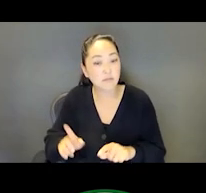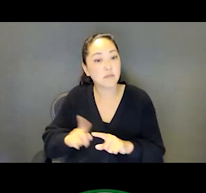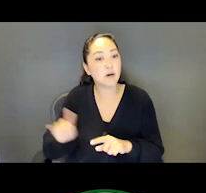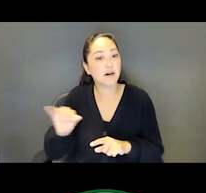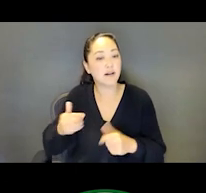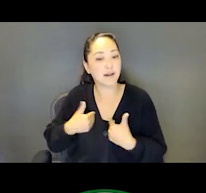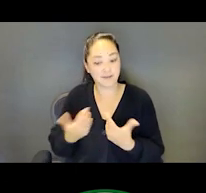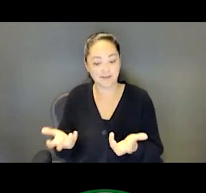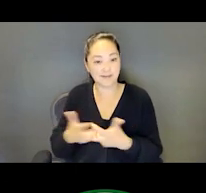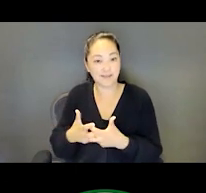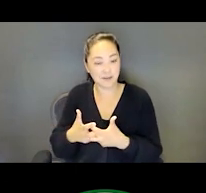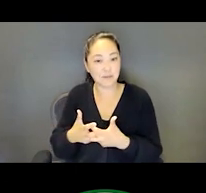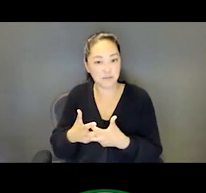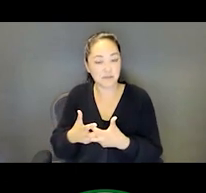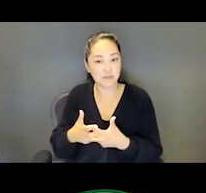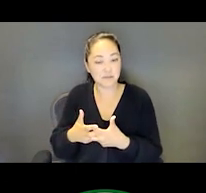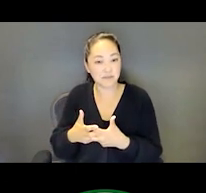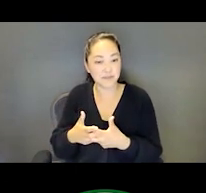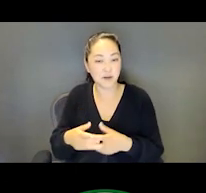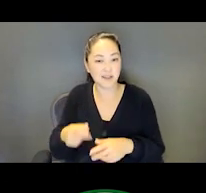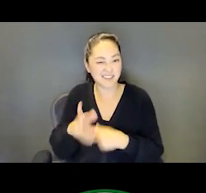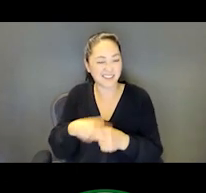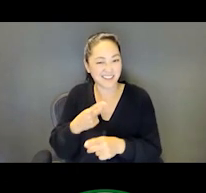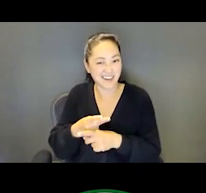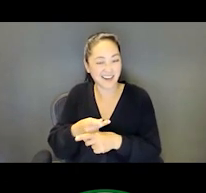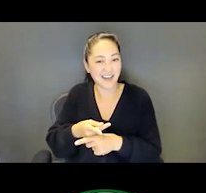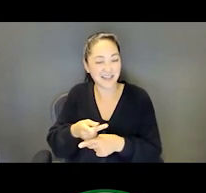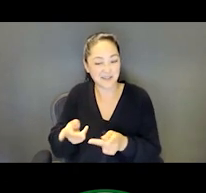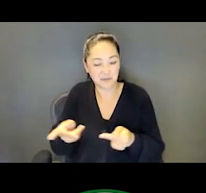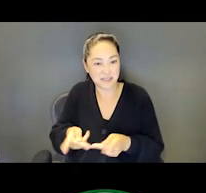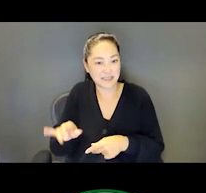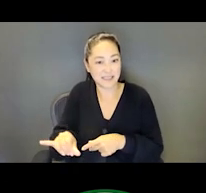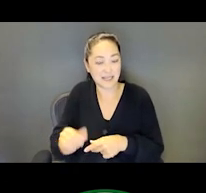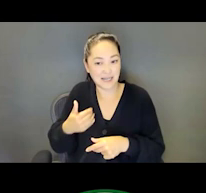And And here I have 2 pictures. One on the left is the tent that you can see look like